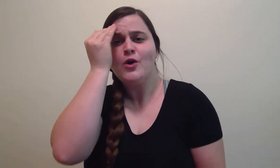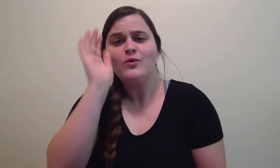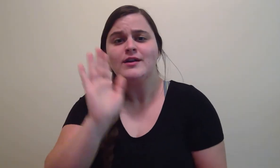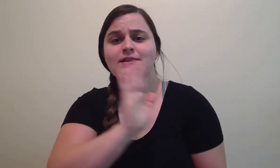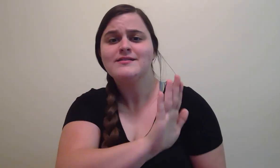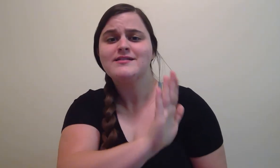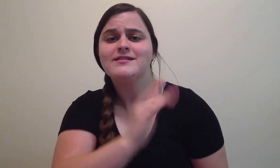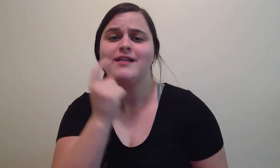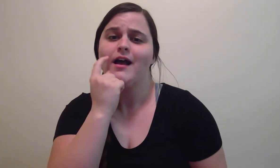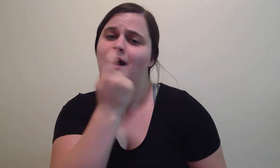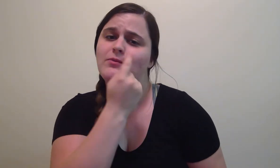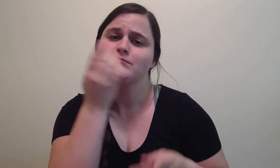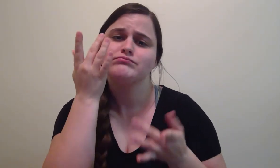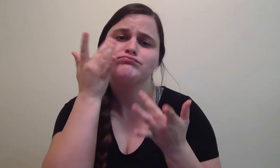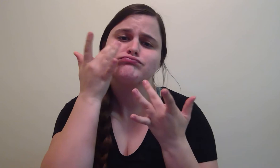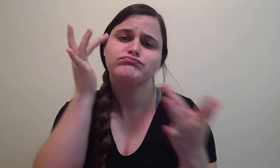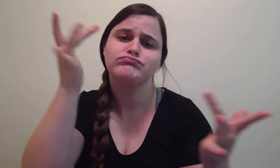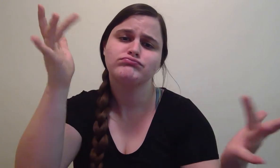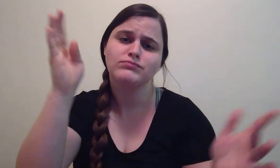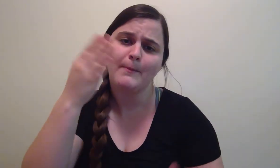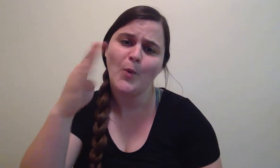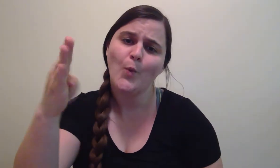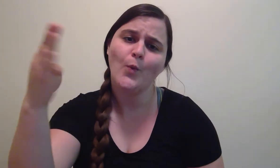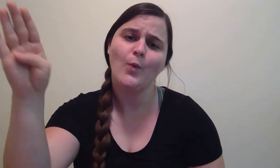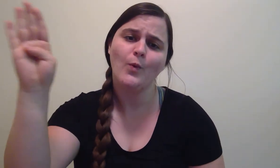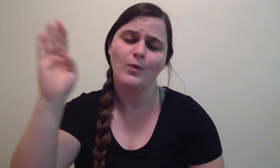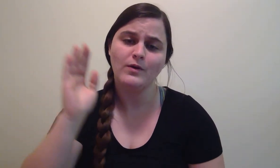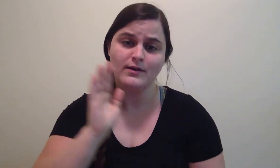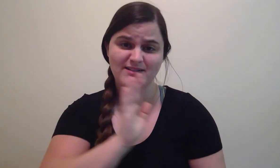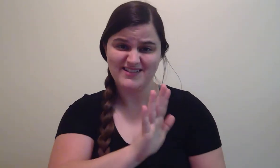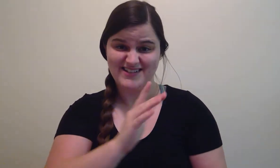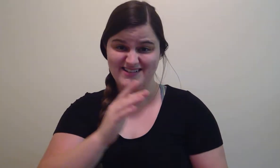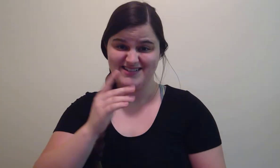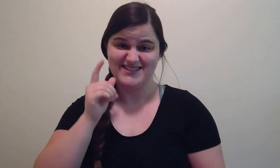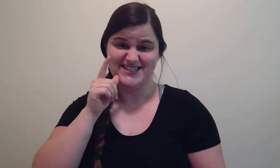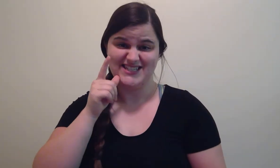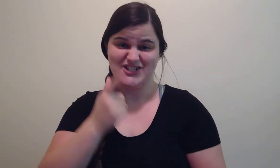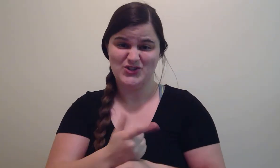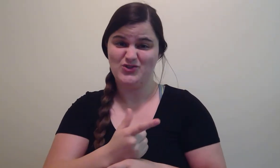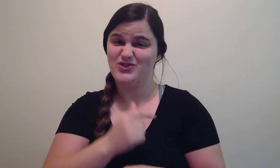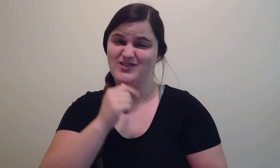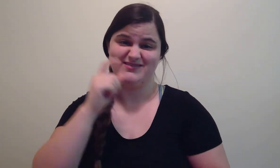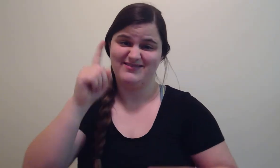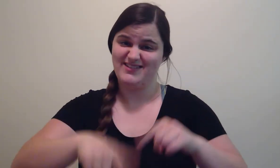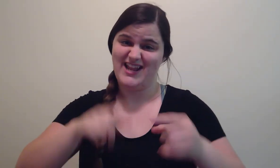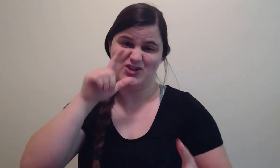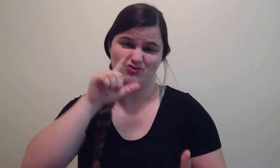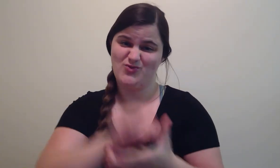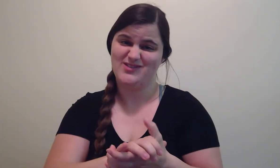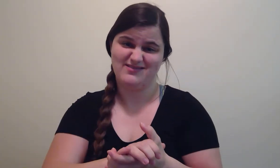All I knew was that his eyes were a dizzying blue, that he had a sister who was not to be trusted,